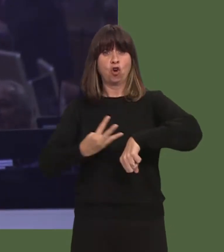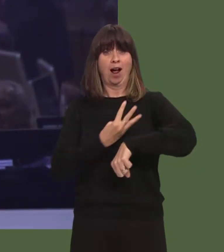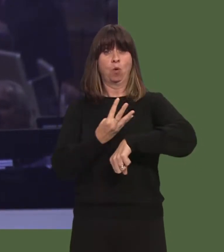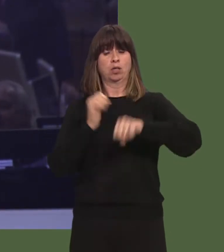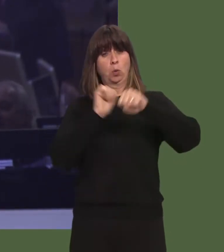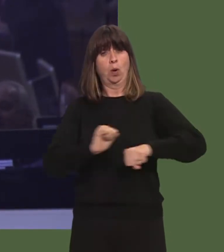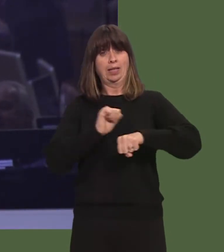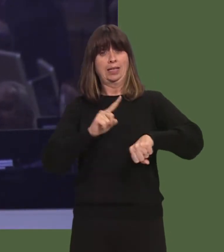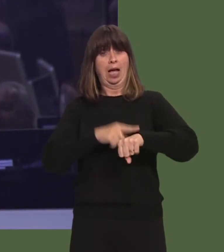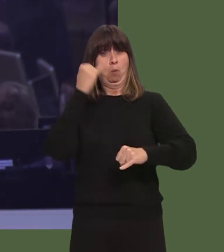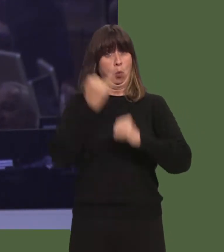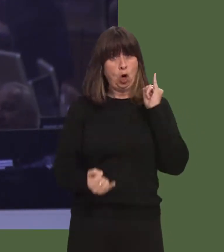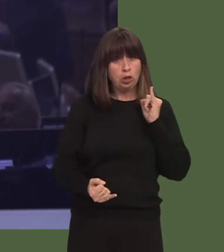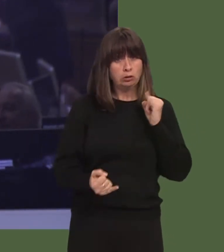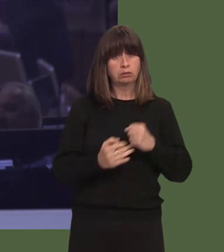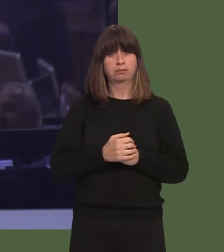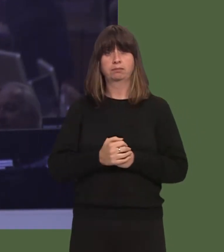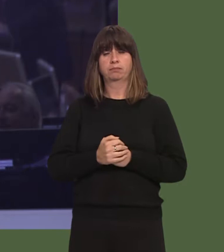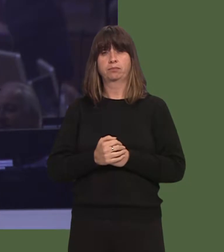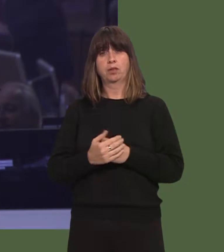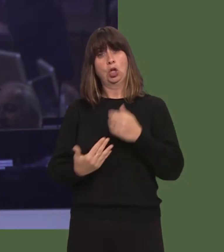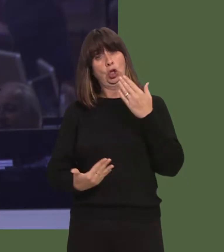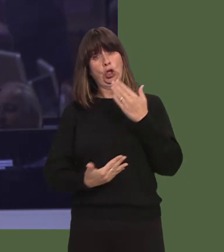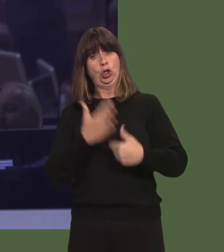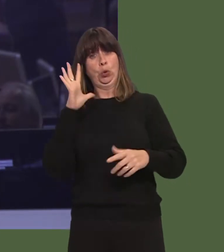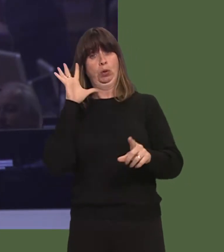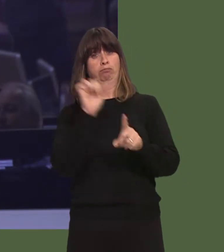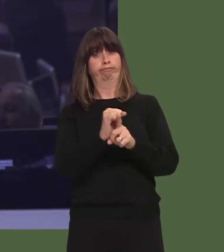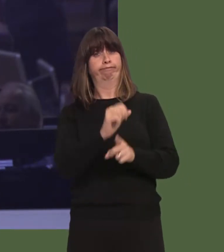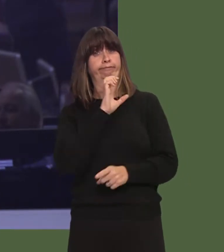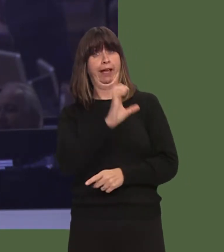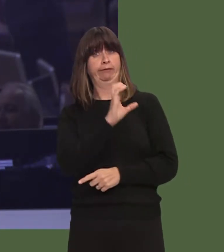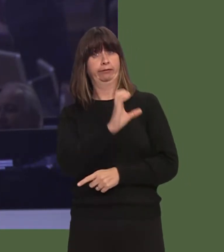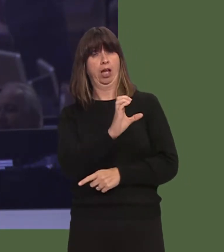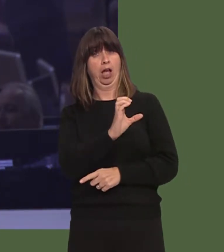has got worse, the number of newly diagnosed cancer patients starting treatment within